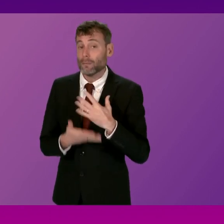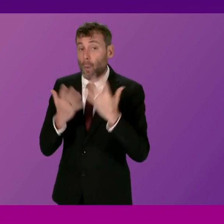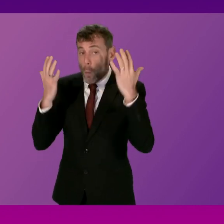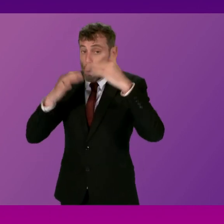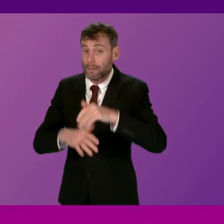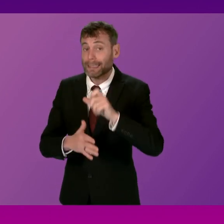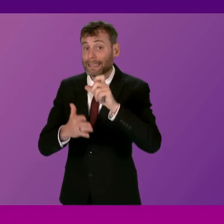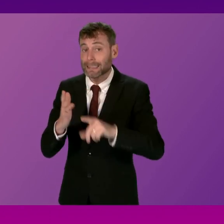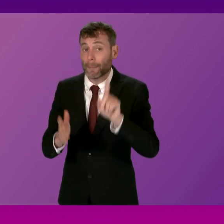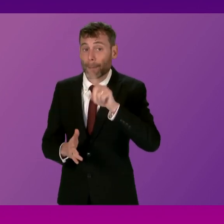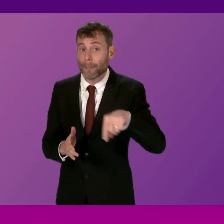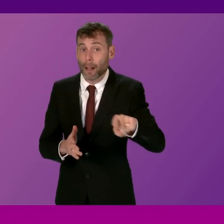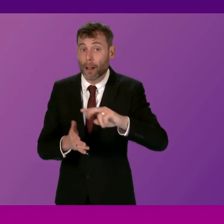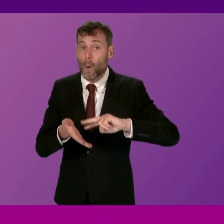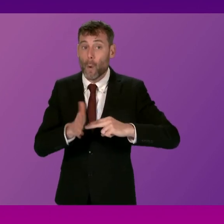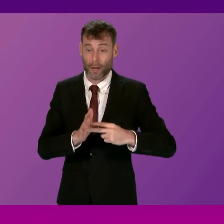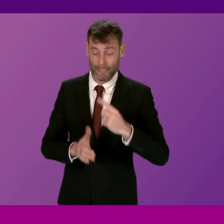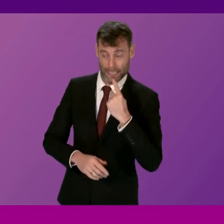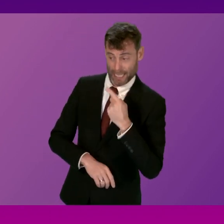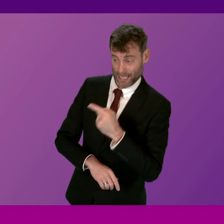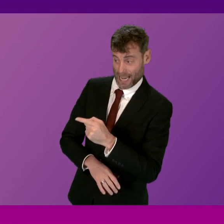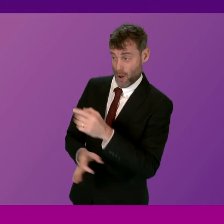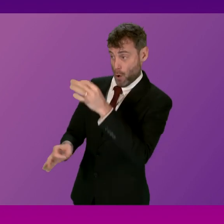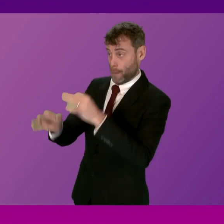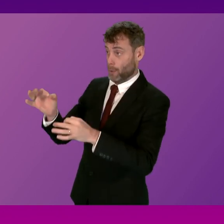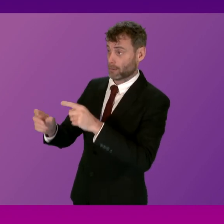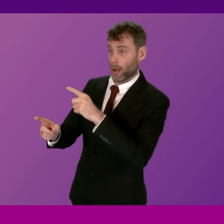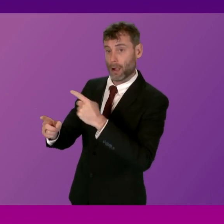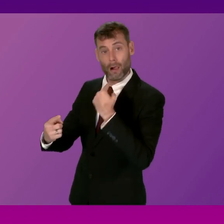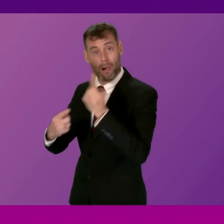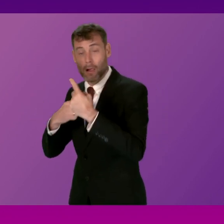organisations believe that the gap in political leadership has led to disabled people feeling